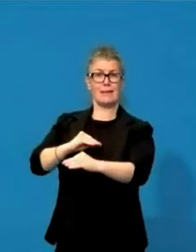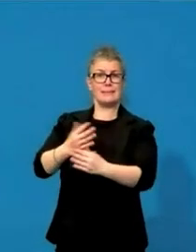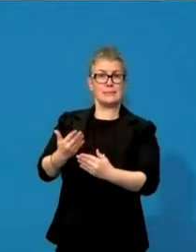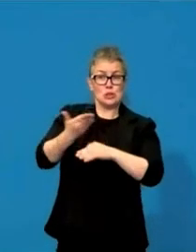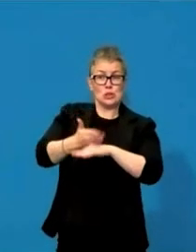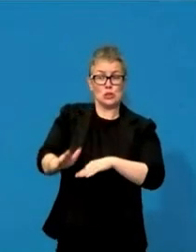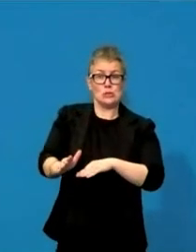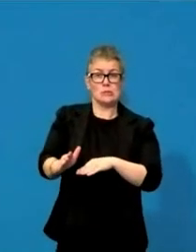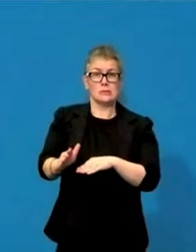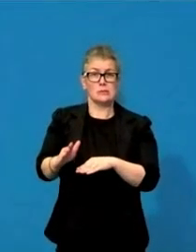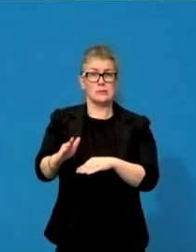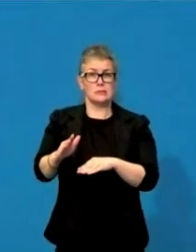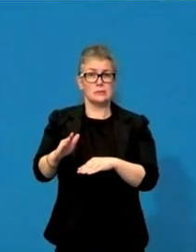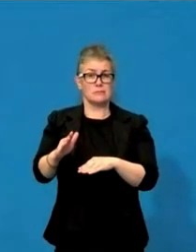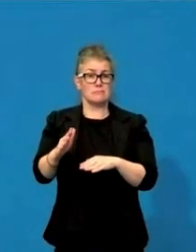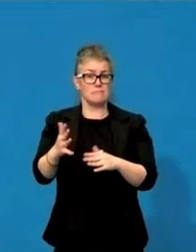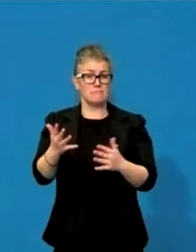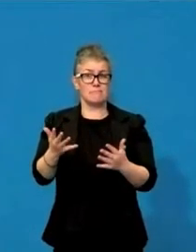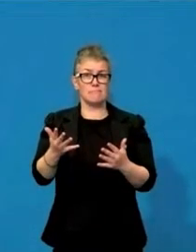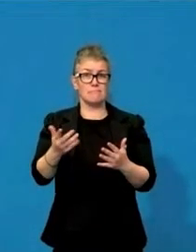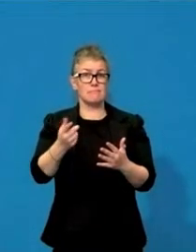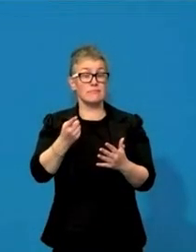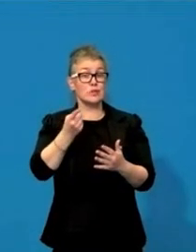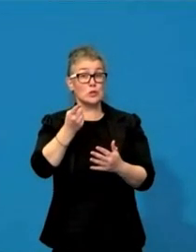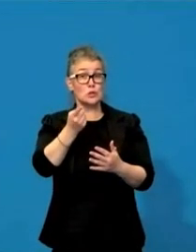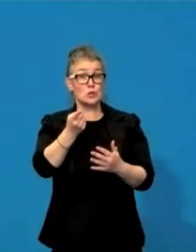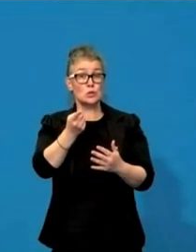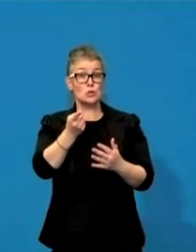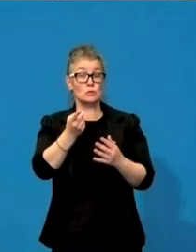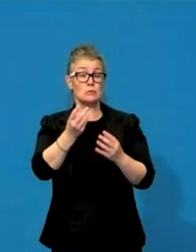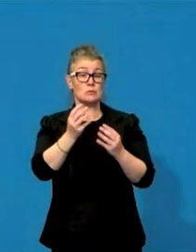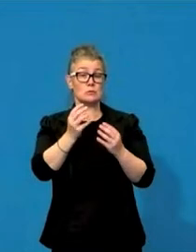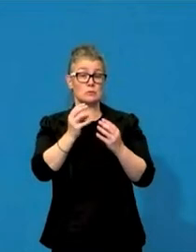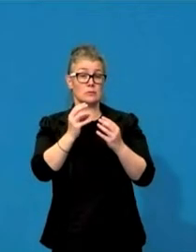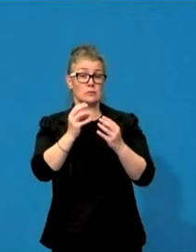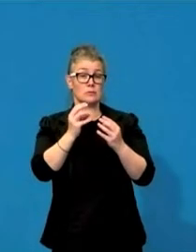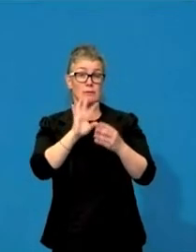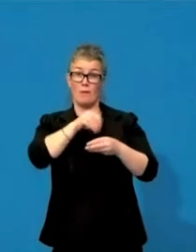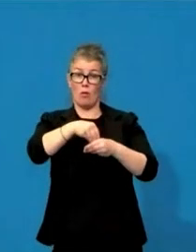Have you had any dealings with the - that process and do you know how long those have